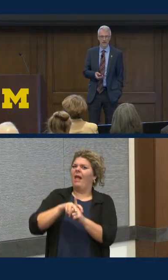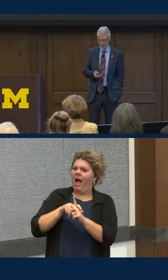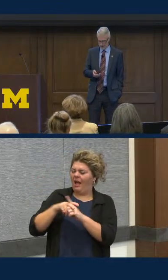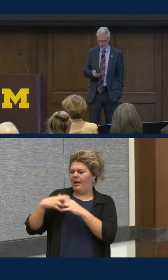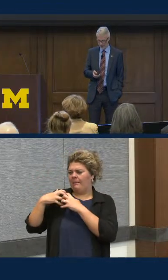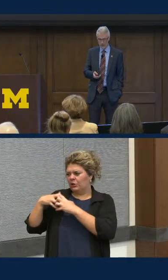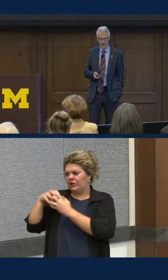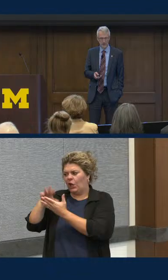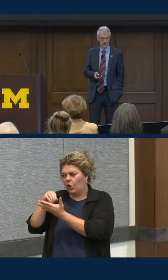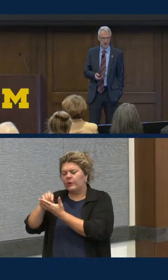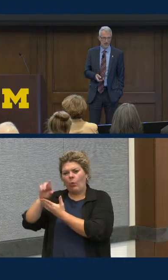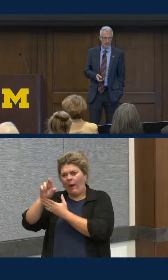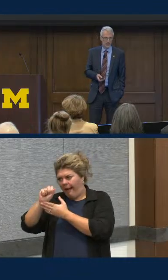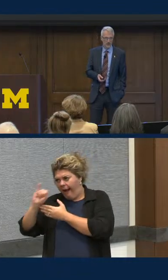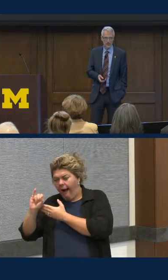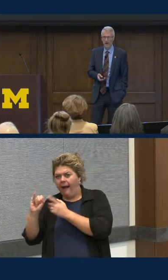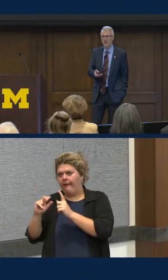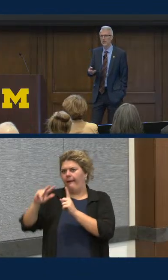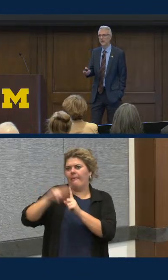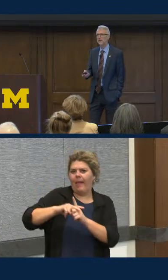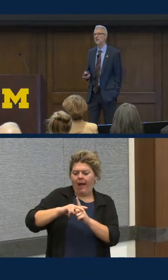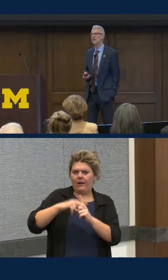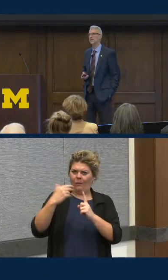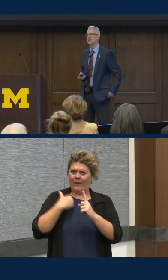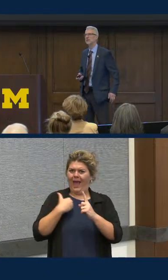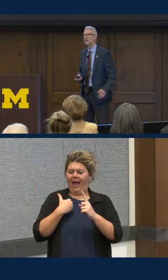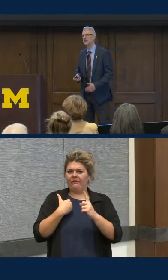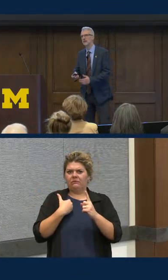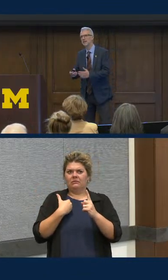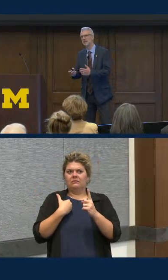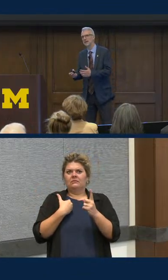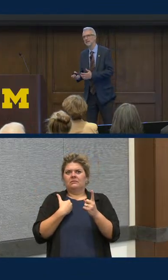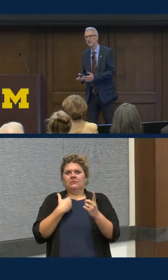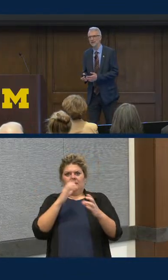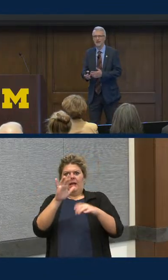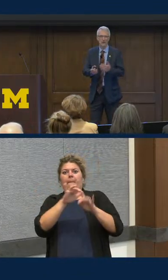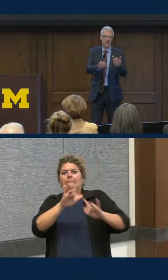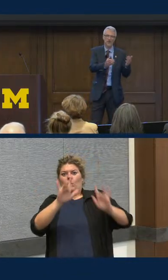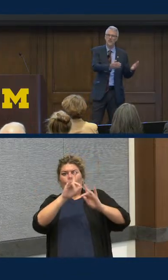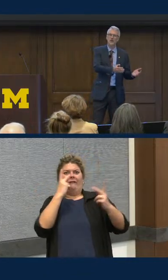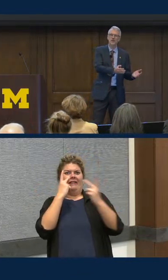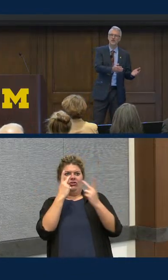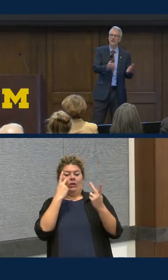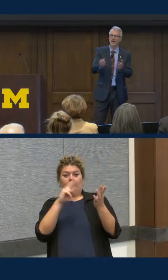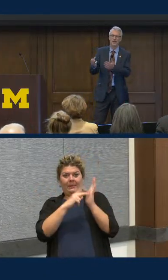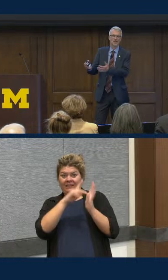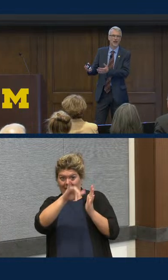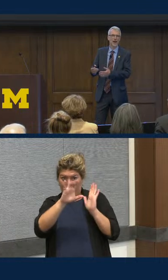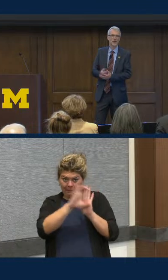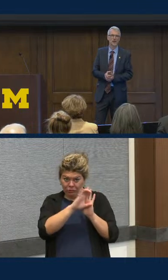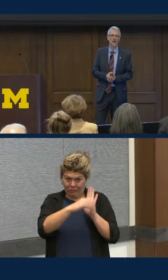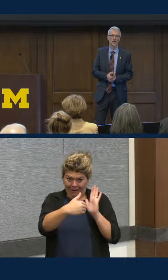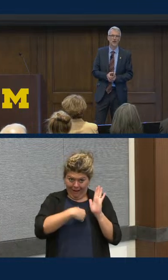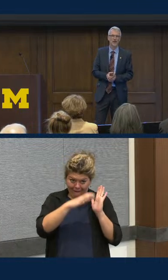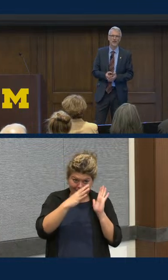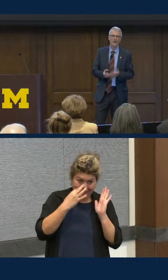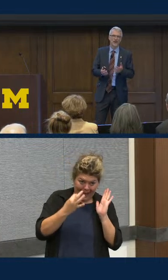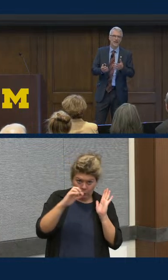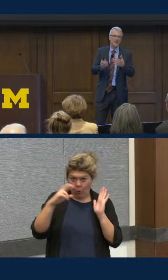machine or AI type methods because we have a field of computer vision that tells you if the picture contains a cat or